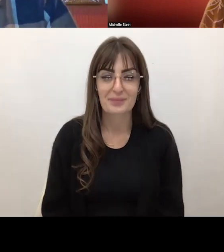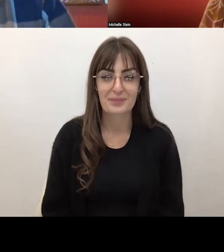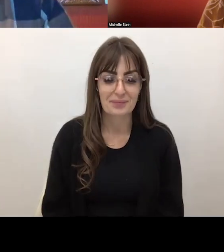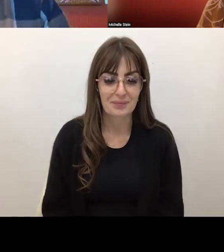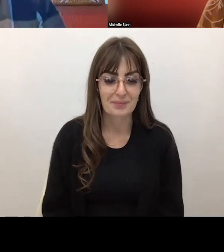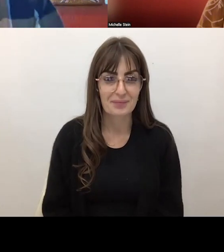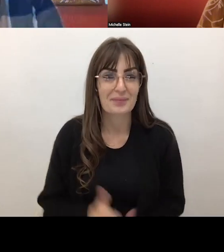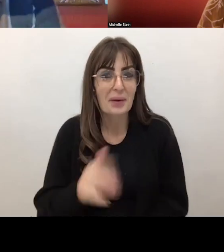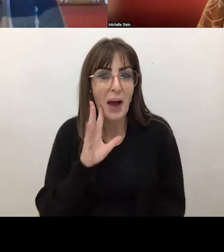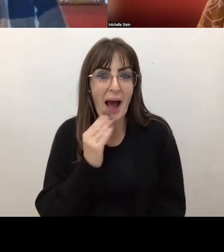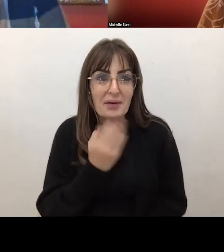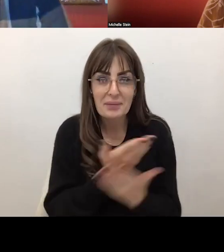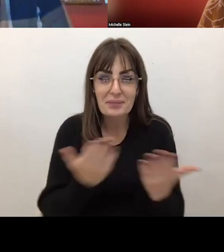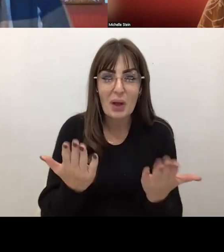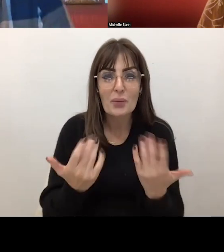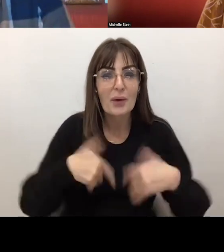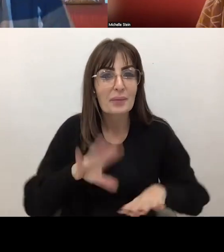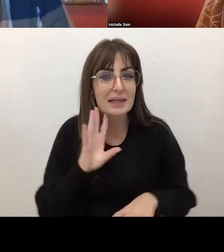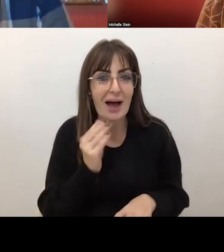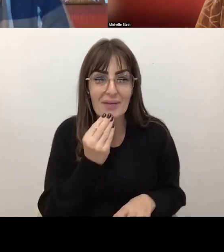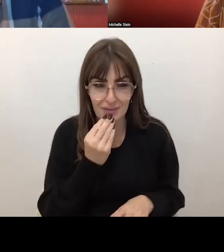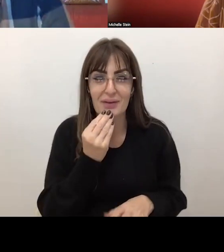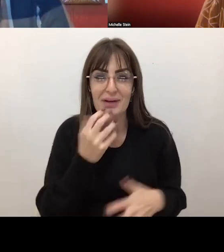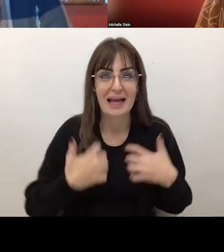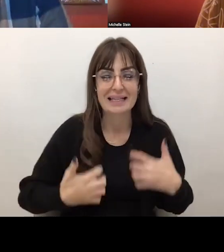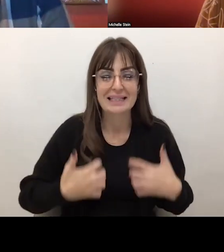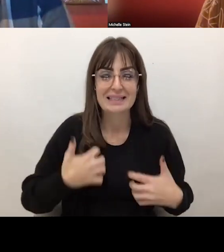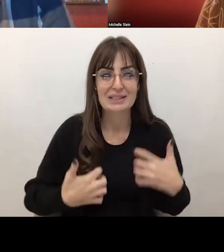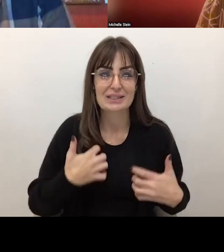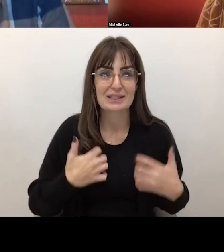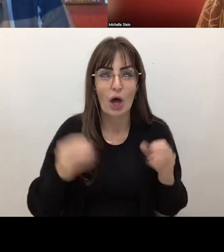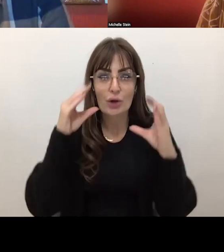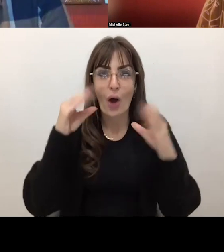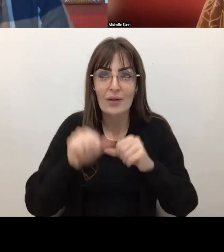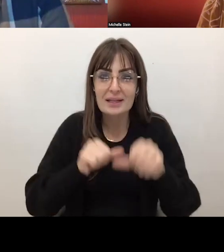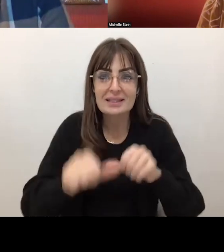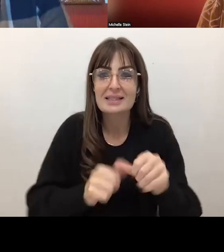Good afternoon and welcome to this afternoon's exciting knowledge series with Michelle Stein.